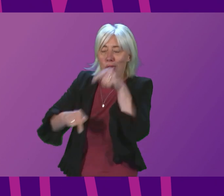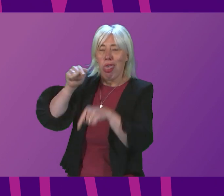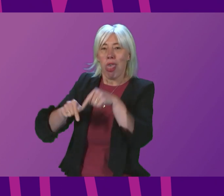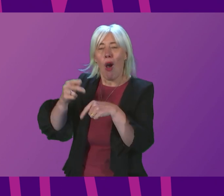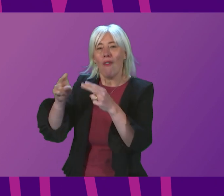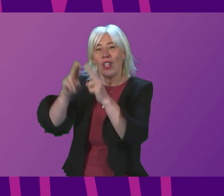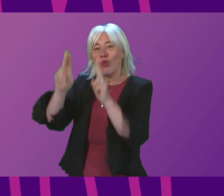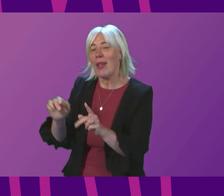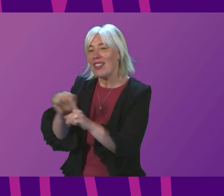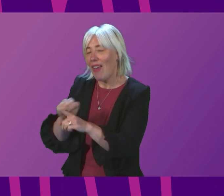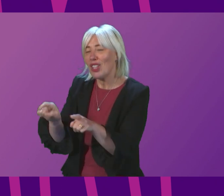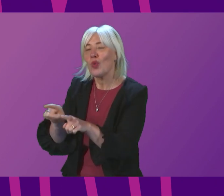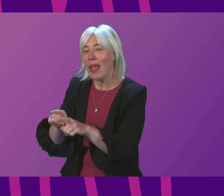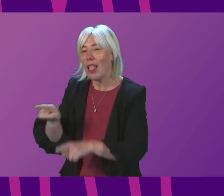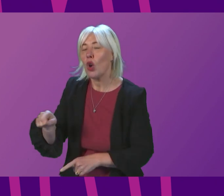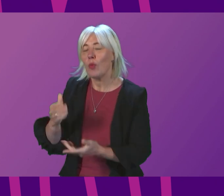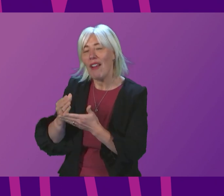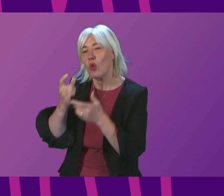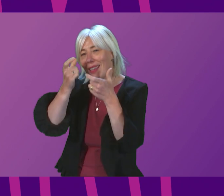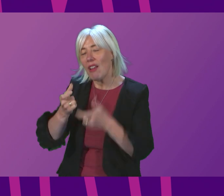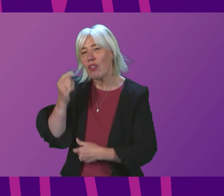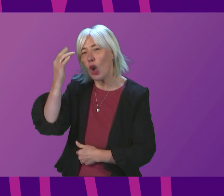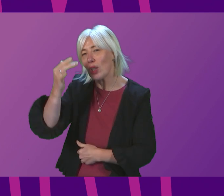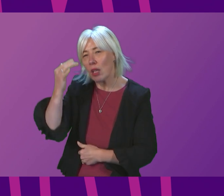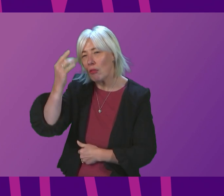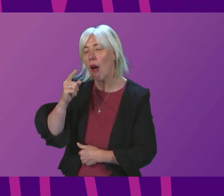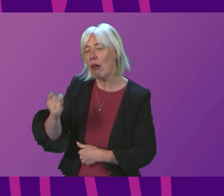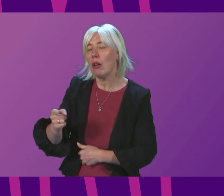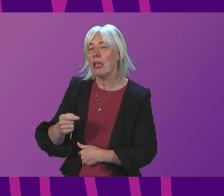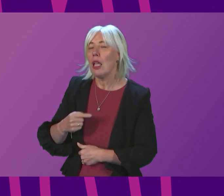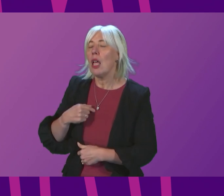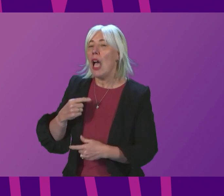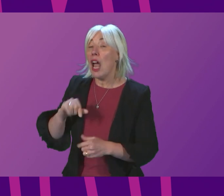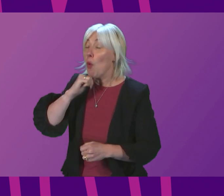The issues need careful consideration, and I certainly undertake to give them that.